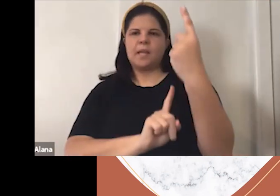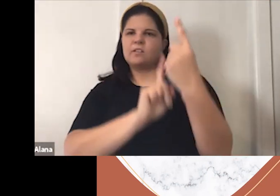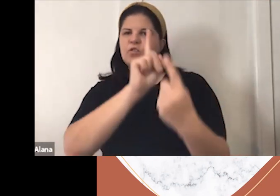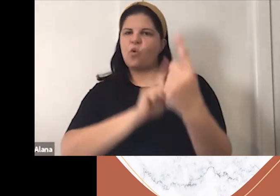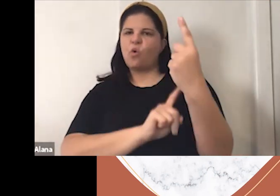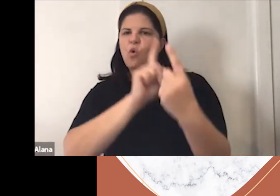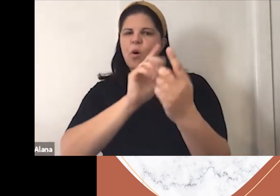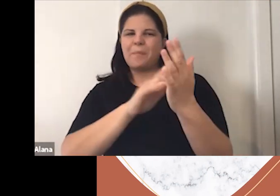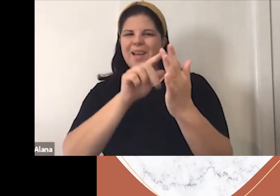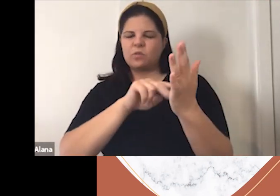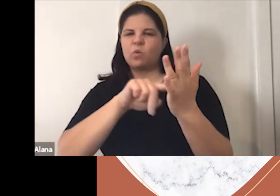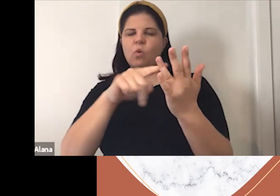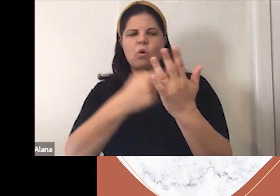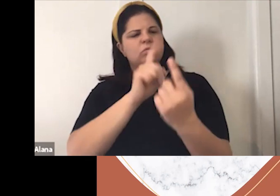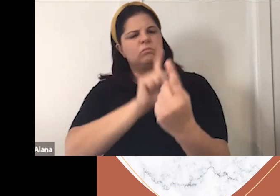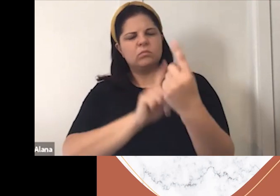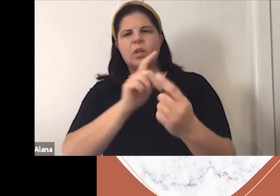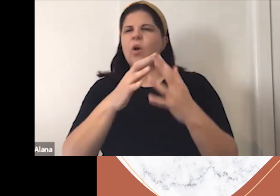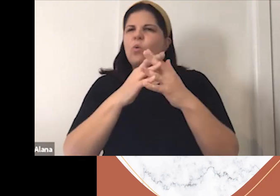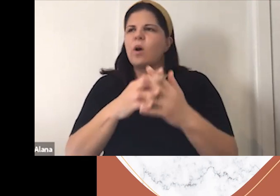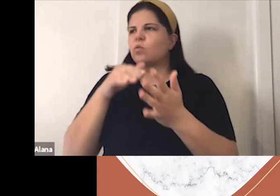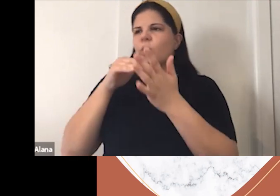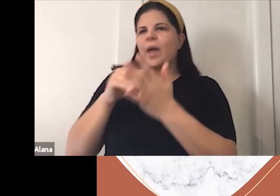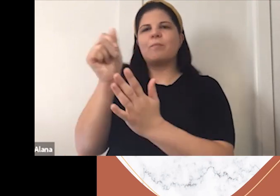in an artist's development.